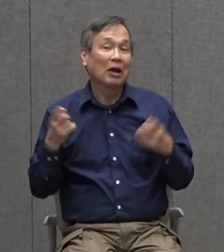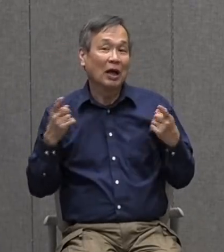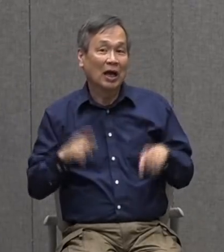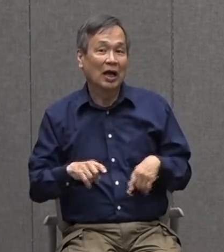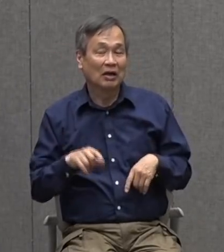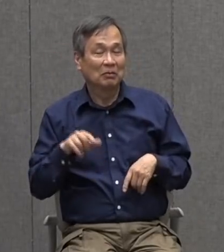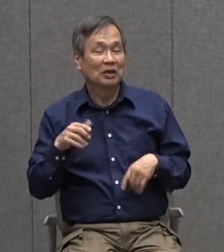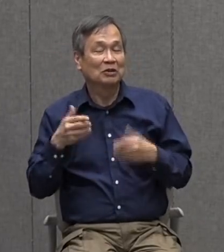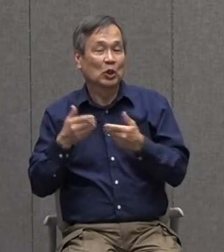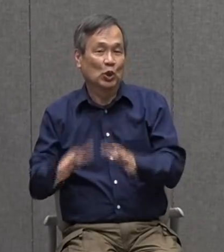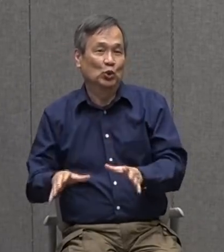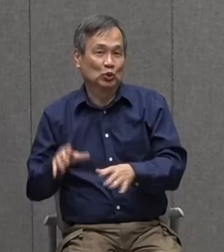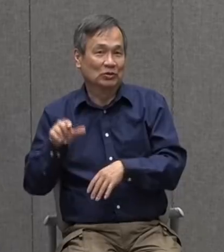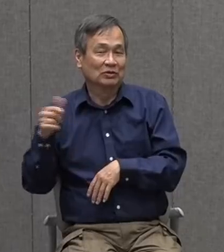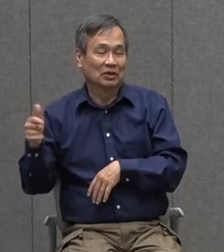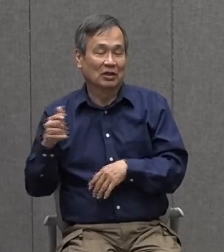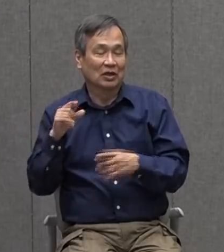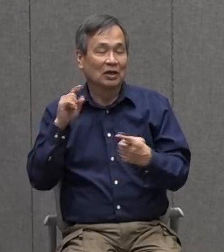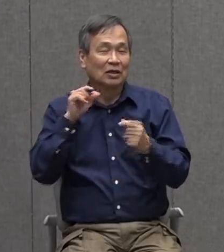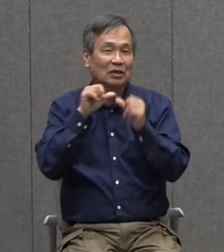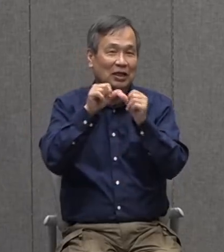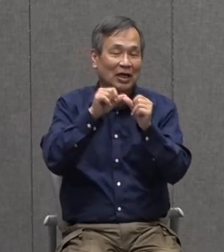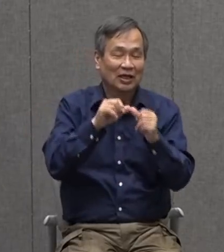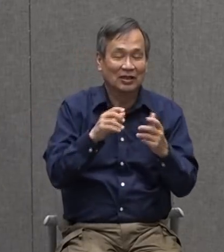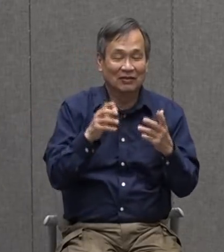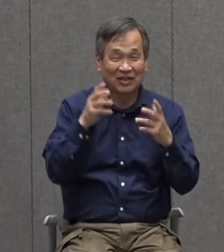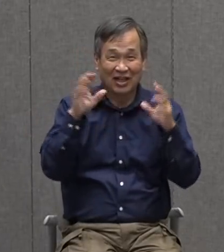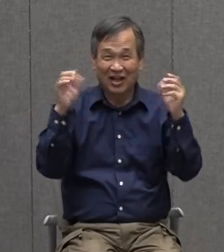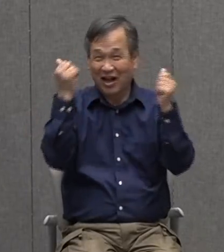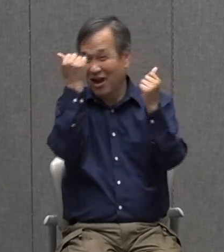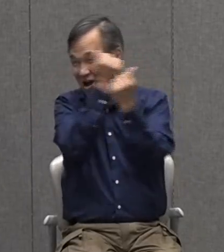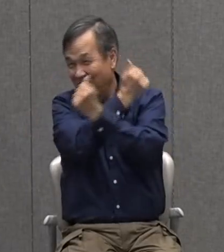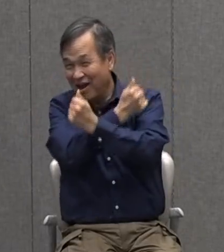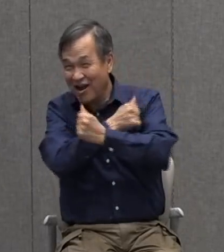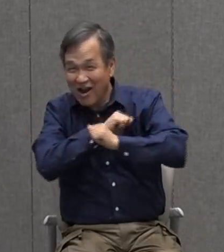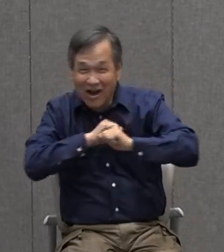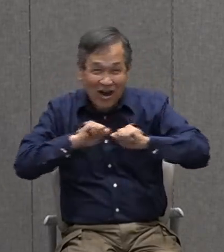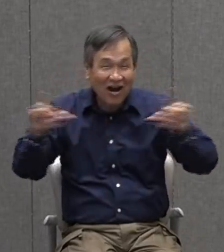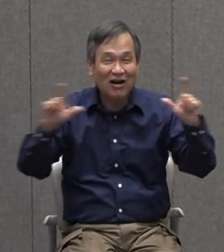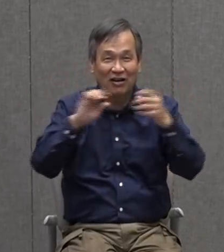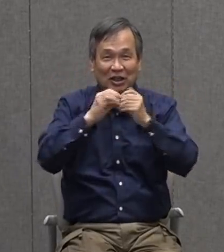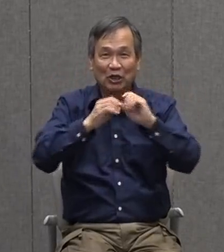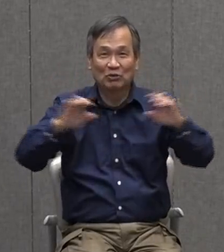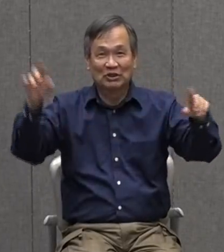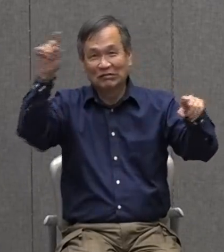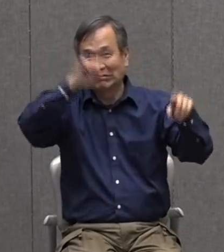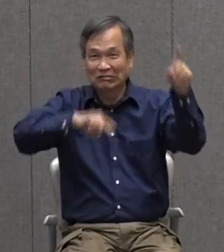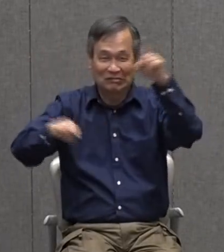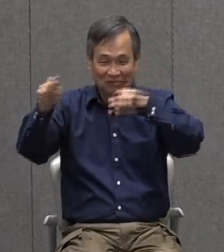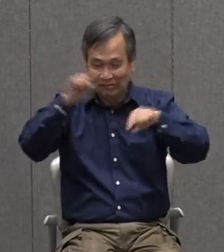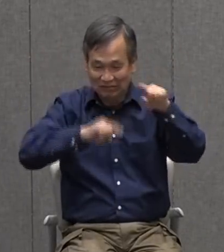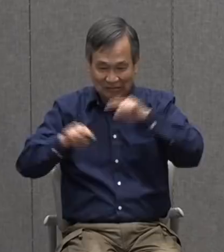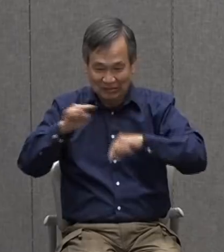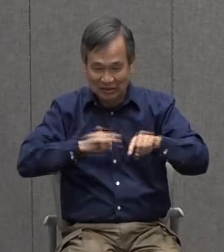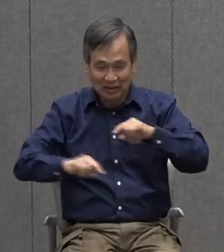We continue like that until there are no more factors that we can circle, meaning a number, there are no numbers left